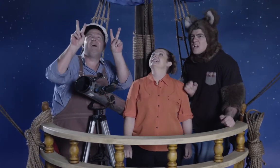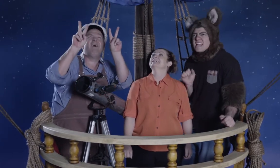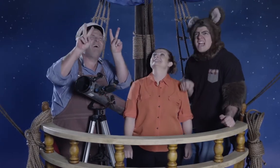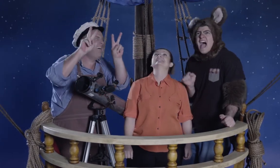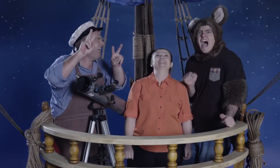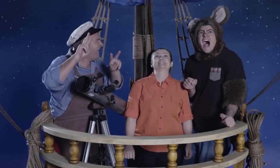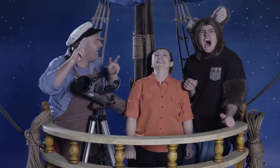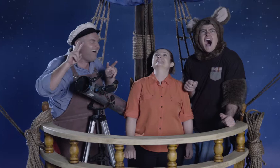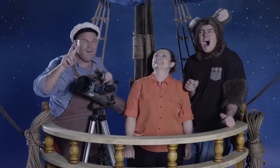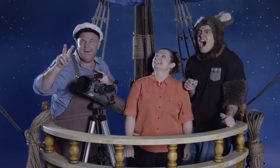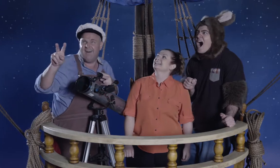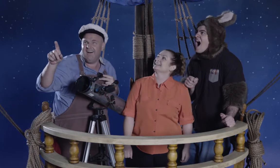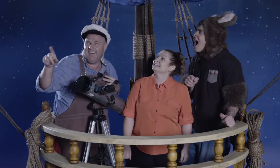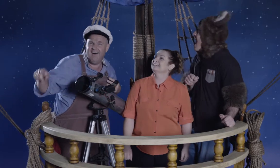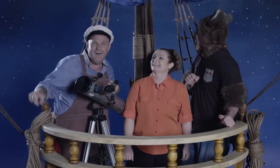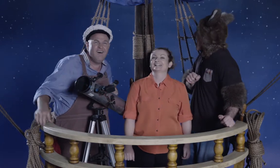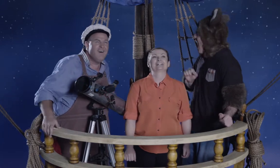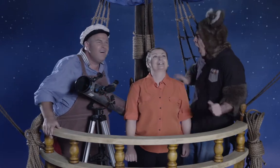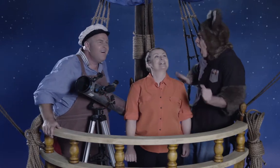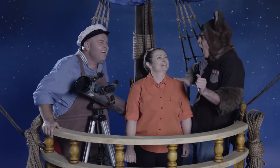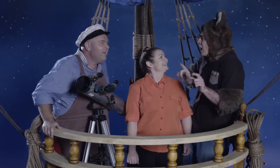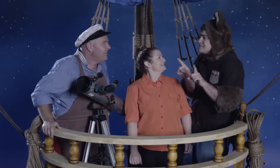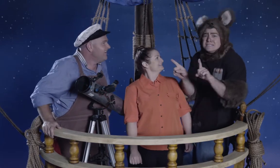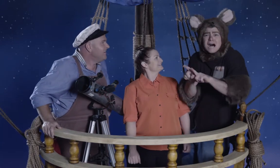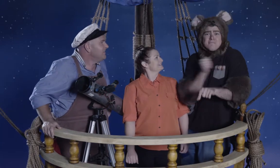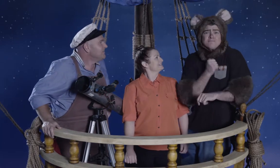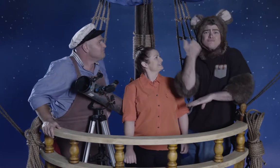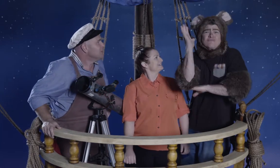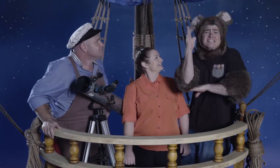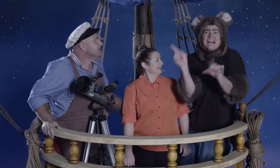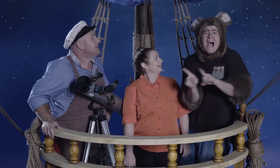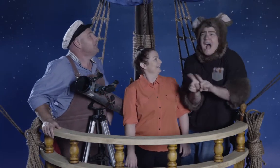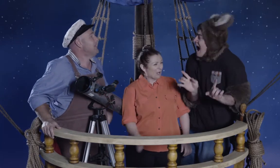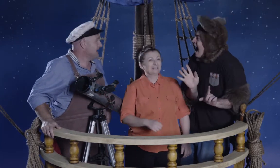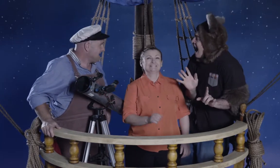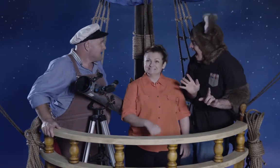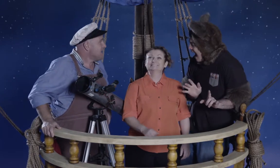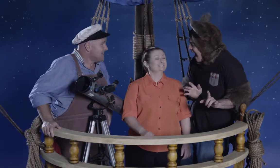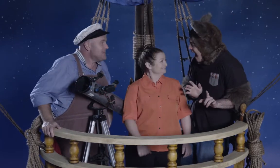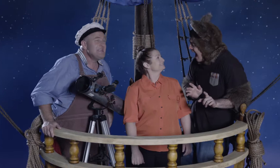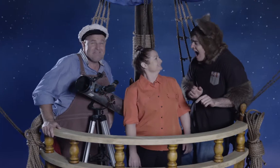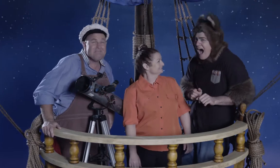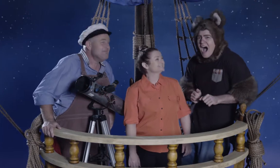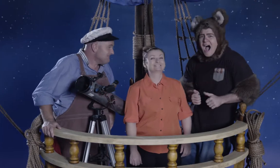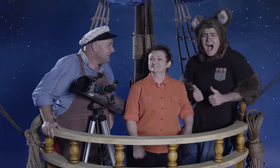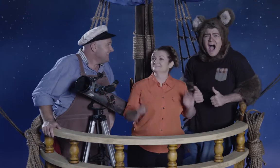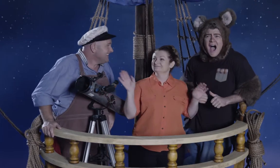Look. Oh, yeah! Oh! Ooh, Sally, it's just like being in my tree! Yes!